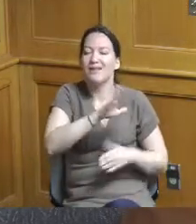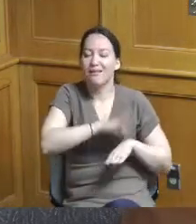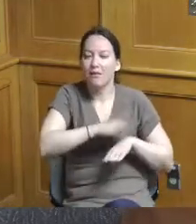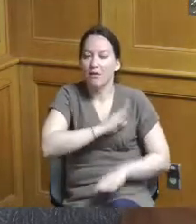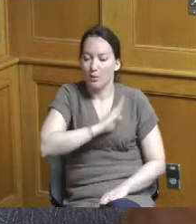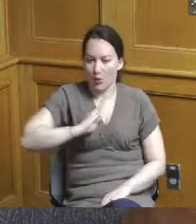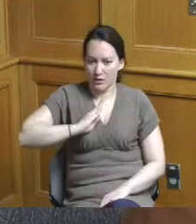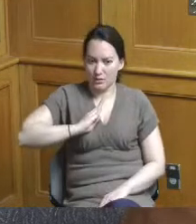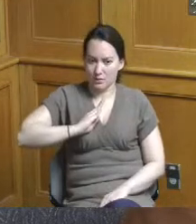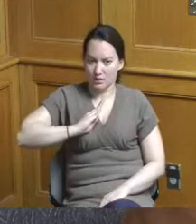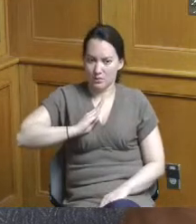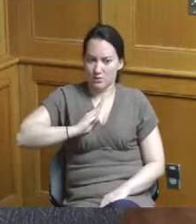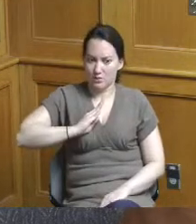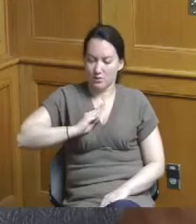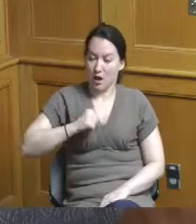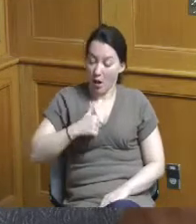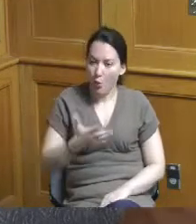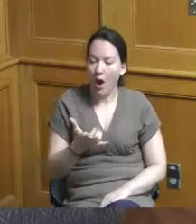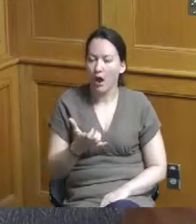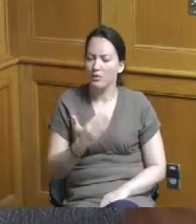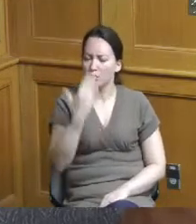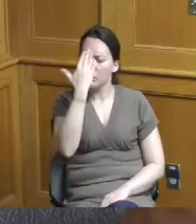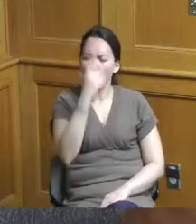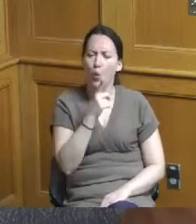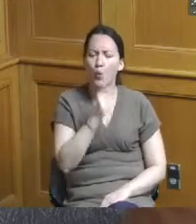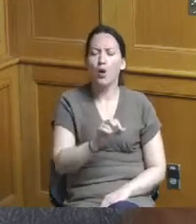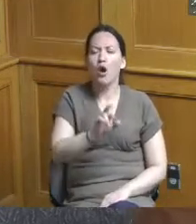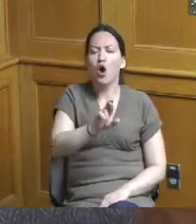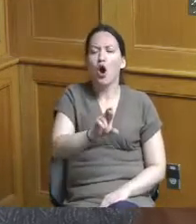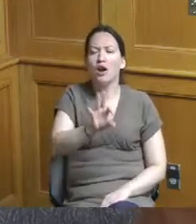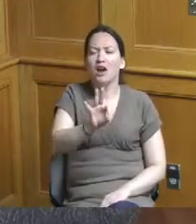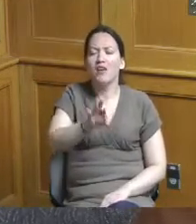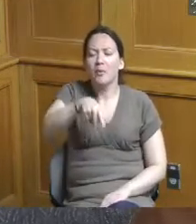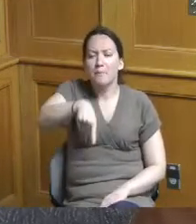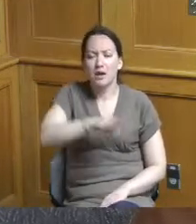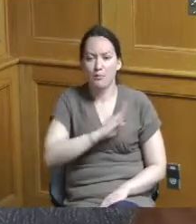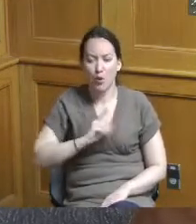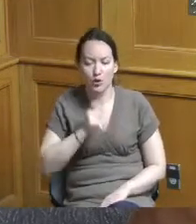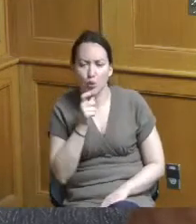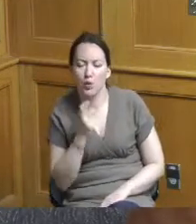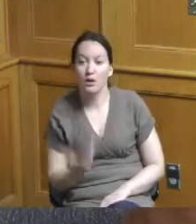I would like to have that I also like to know who's on the RFP board now when you're on the